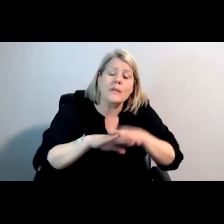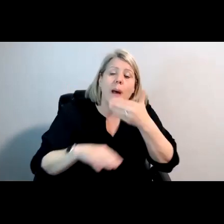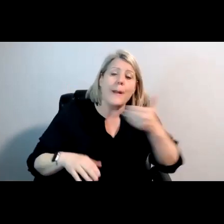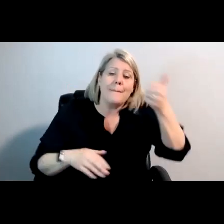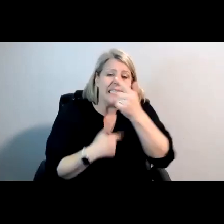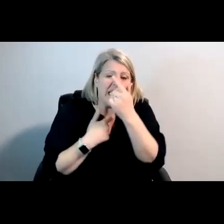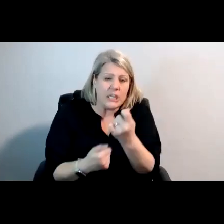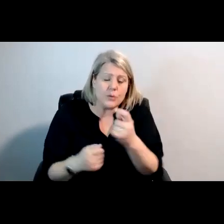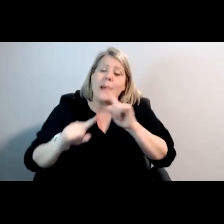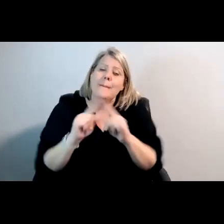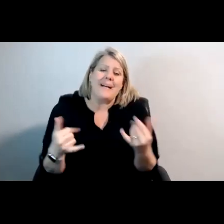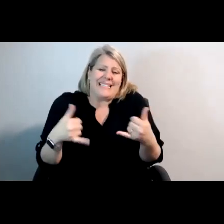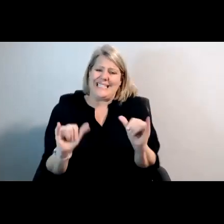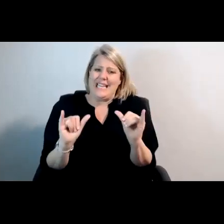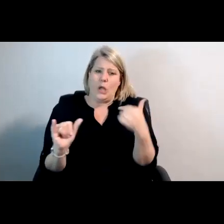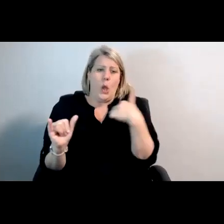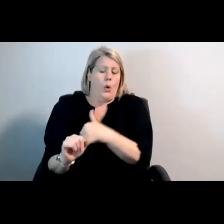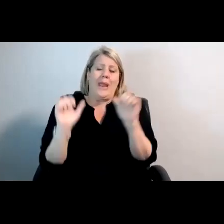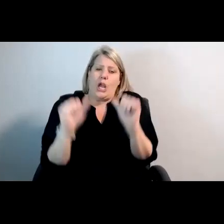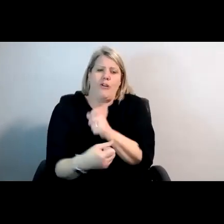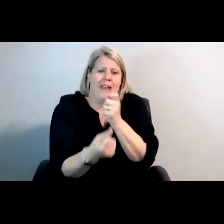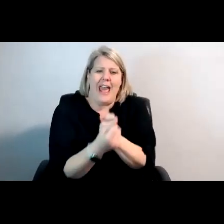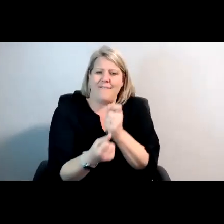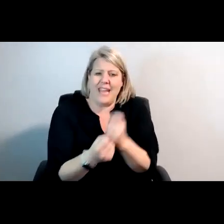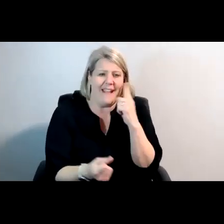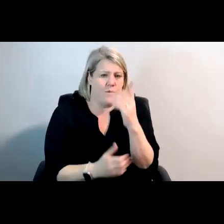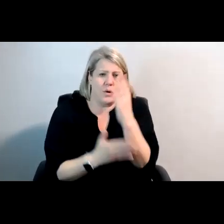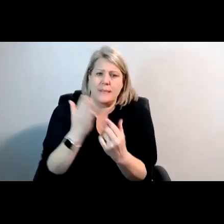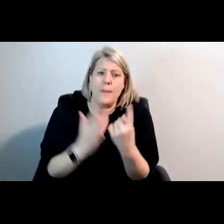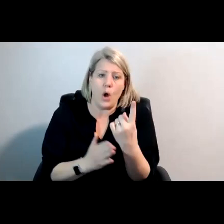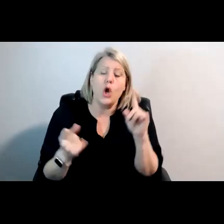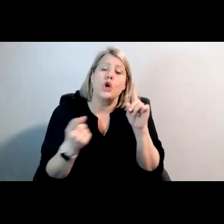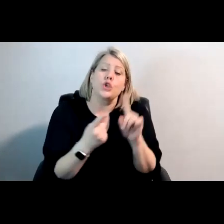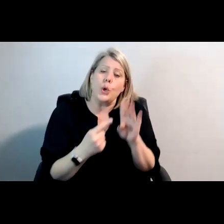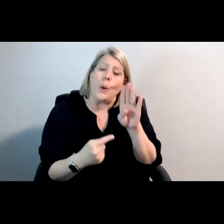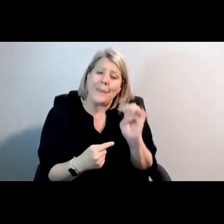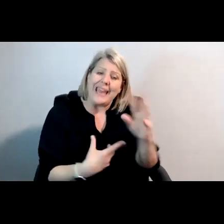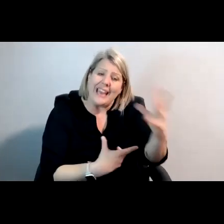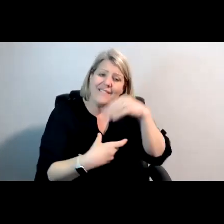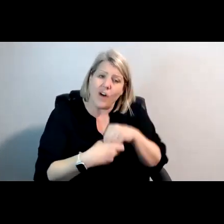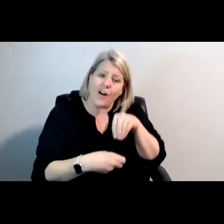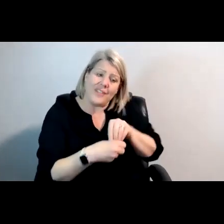for a team to advocate for someone to be able to be involved in the decision-making process and give input